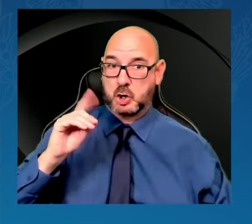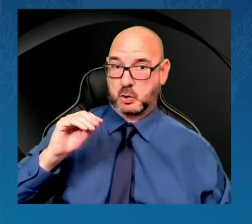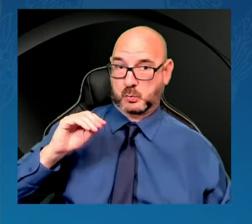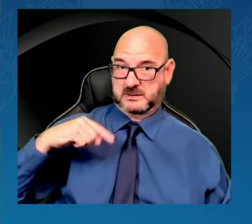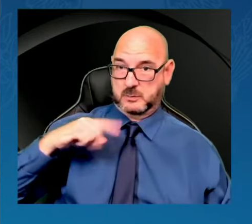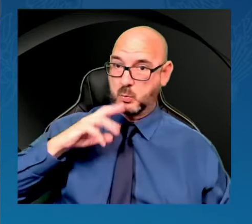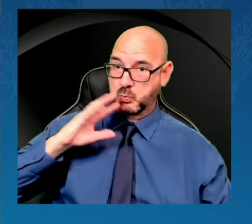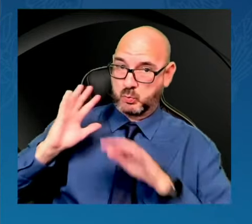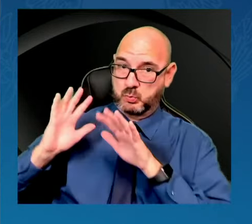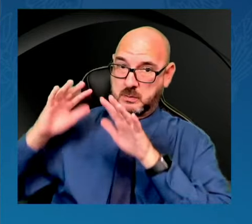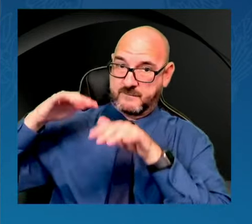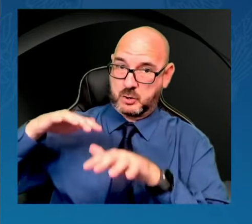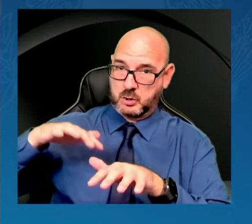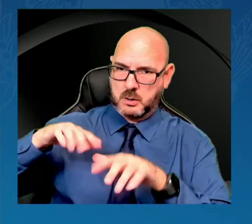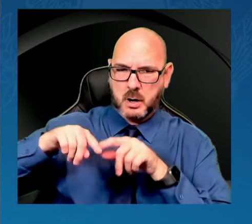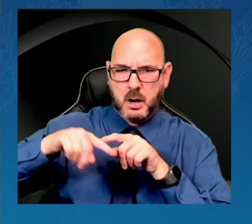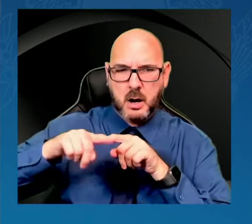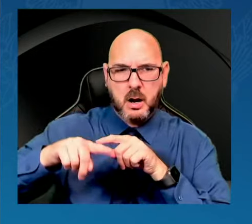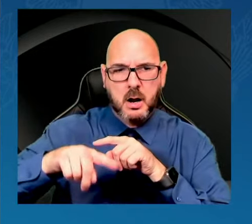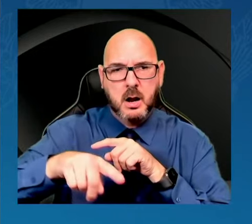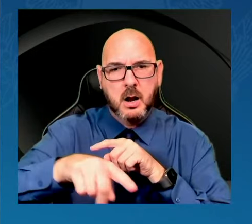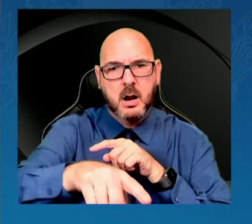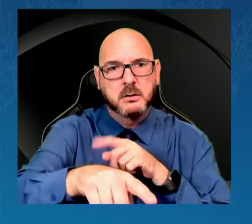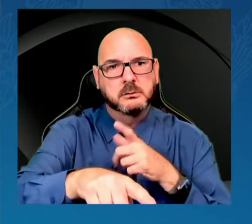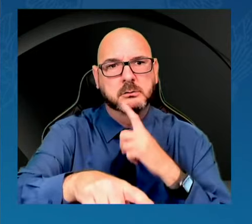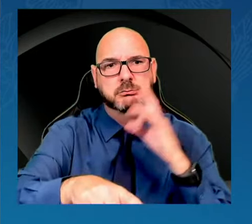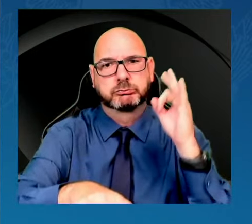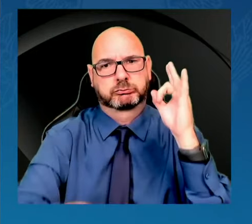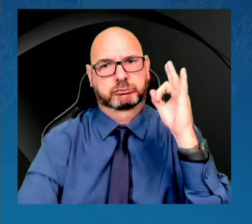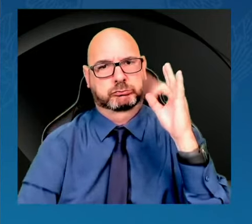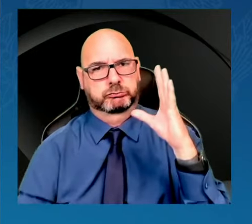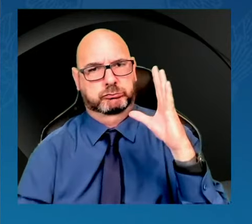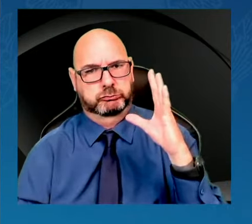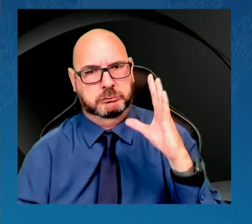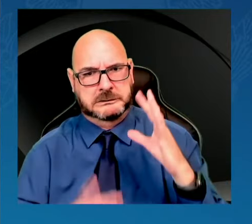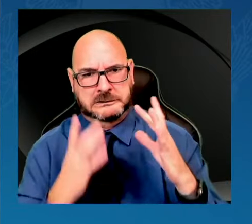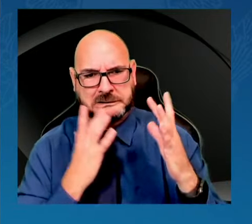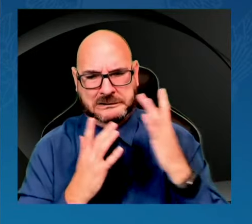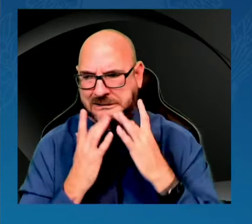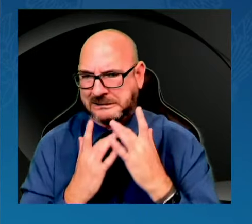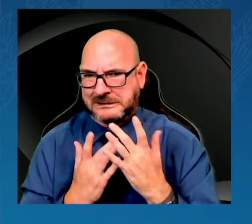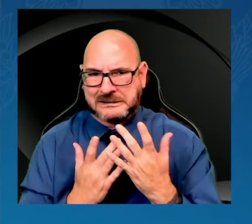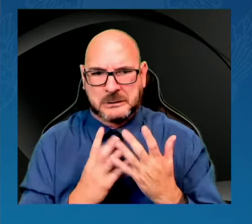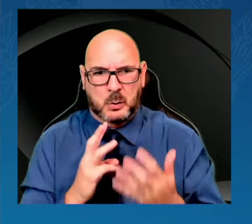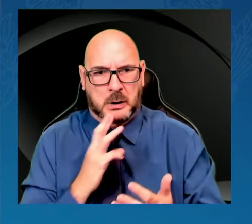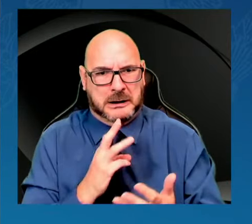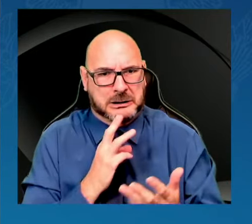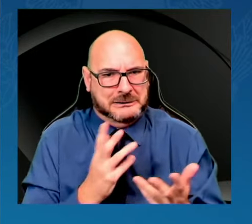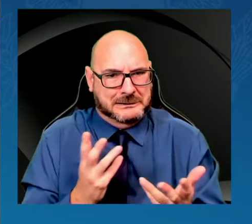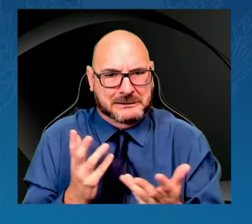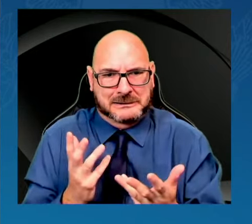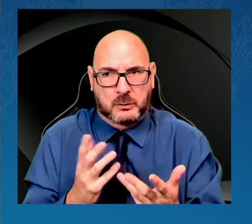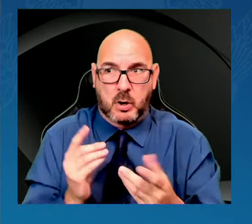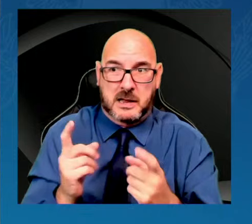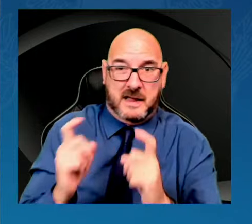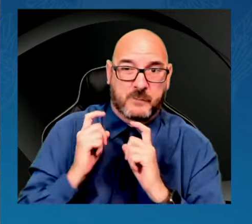with the lack of water. And so you give me hope with what you were highlighting with the new technologies that will be coming about